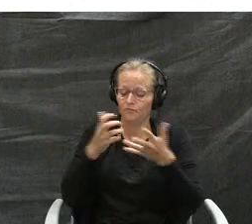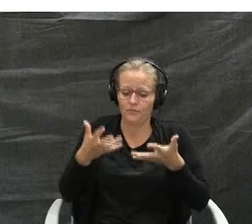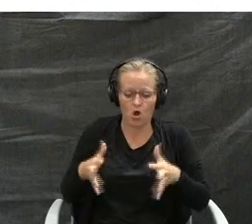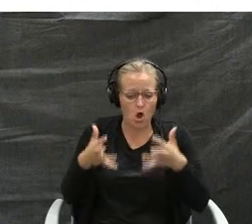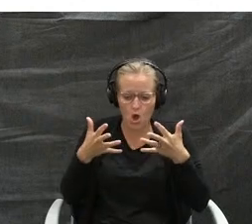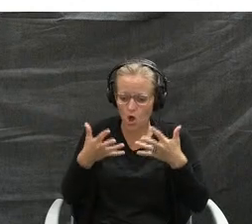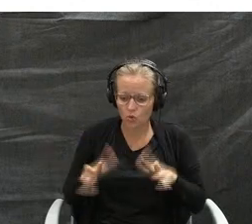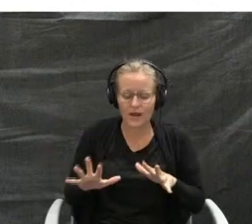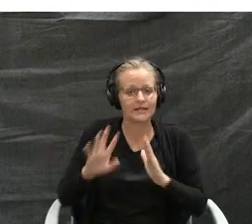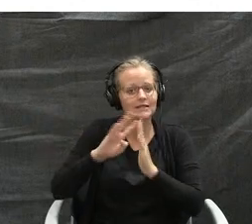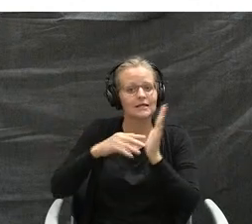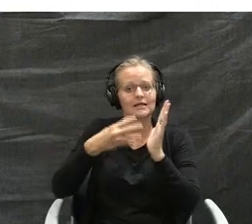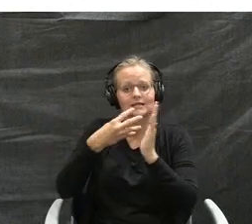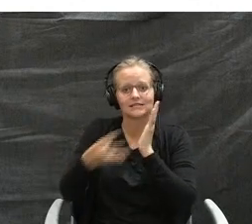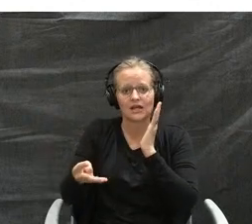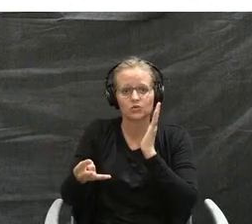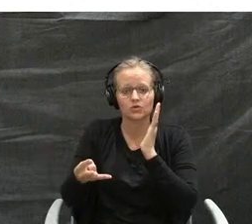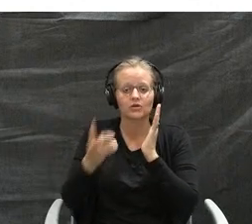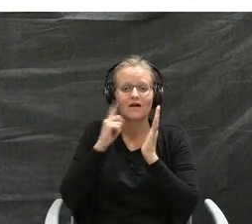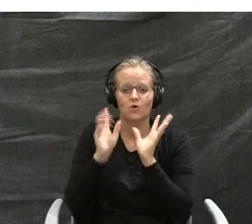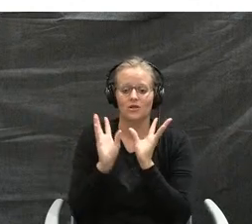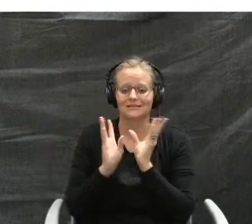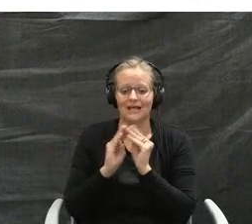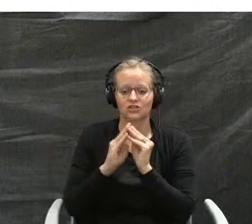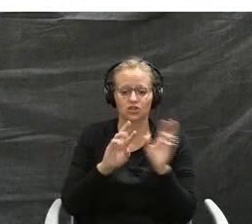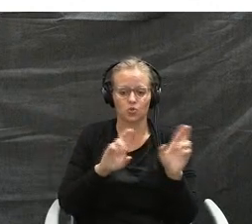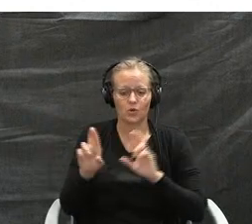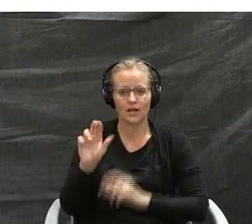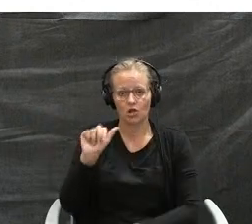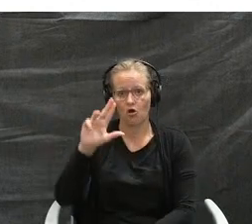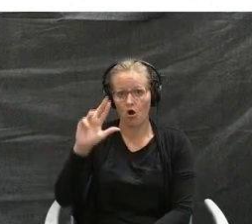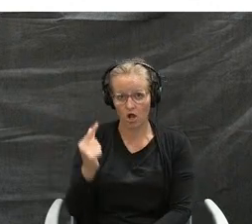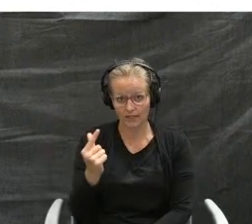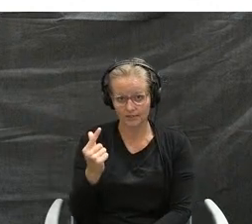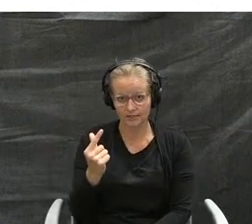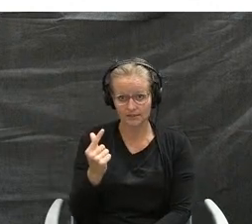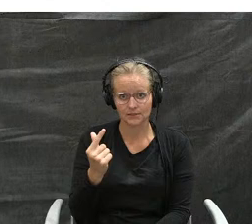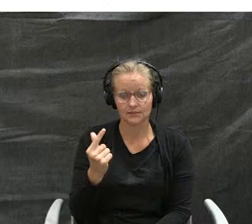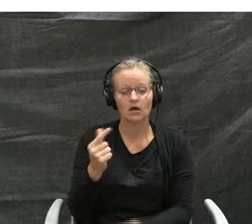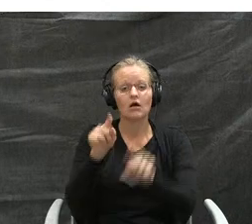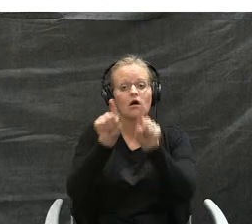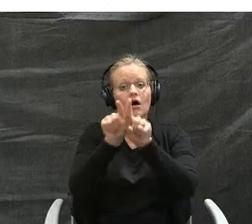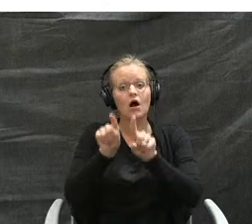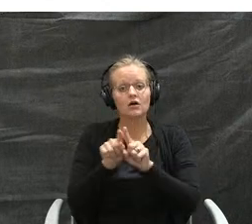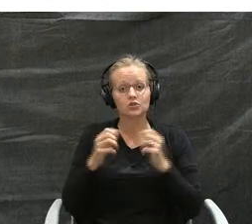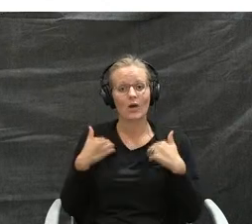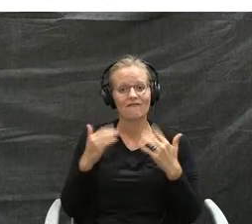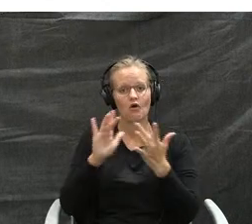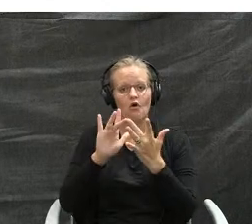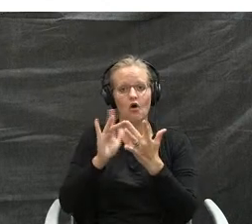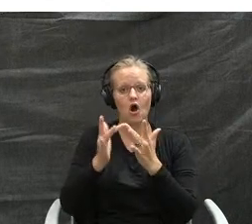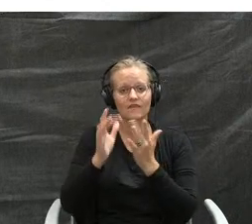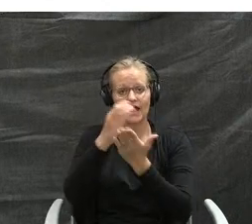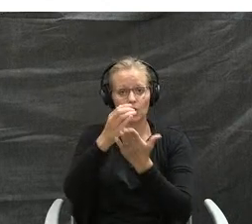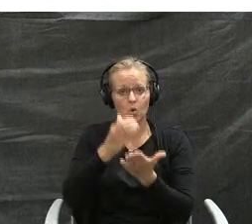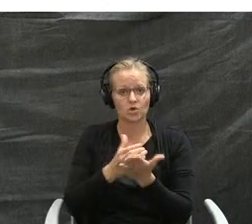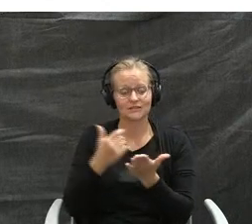sessions and place for August. And there's also an on line courses that we can work on with